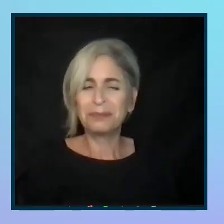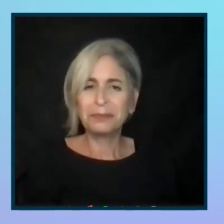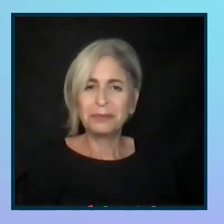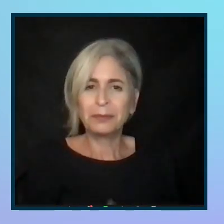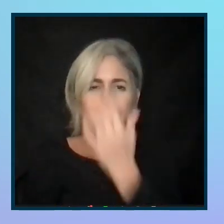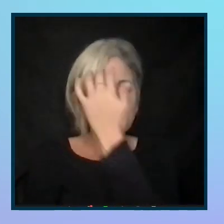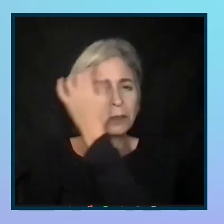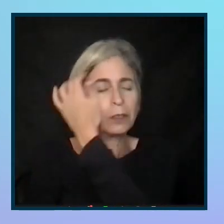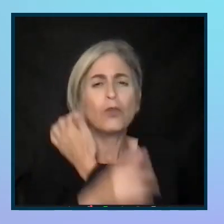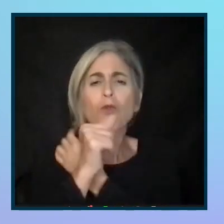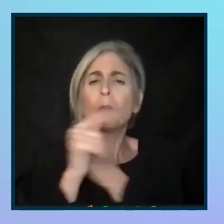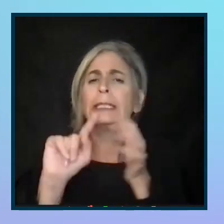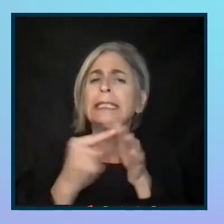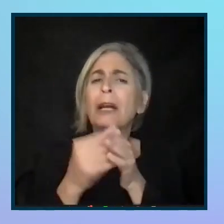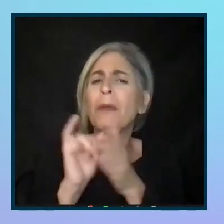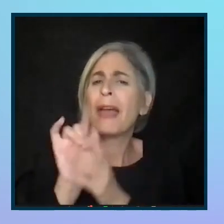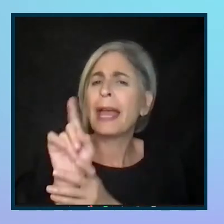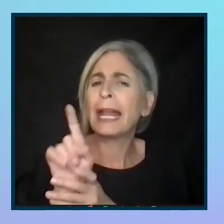Who would like to start with that? There we go.